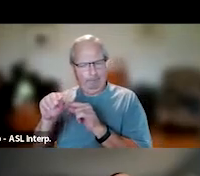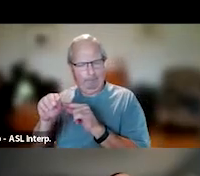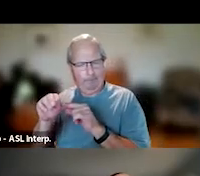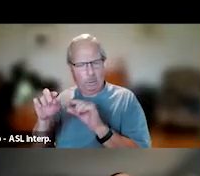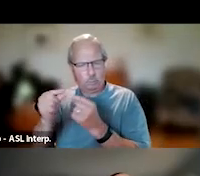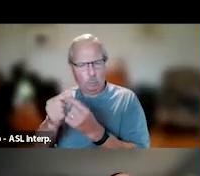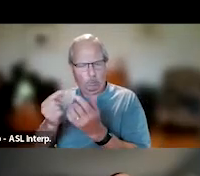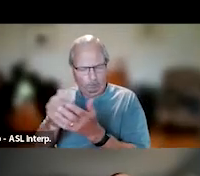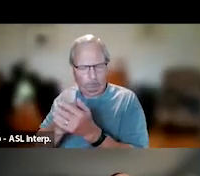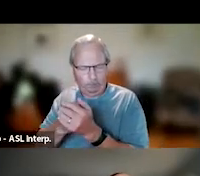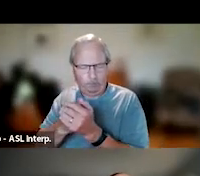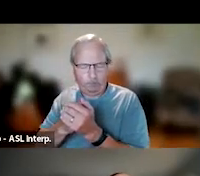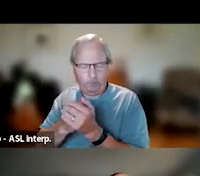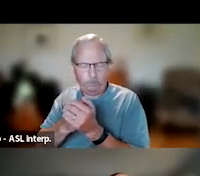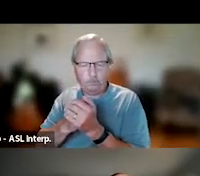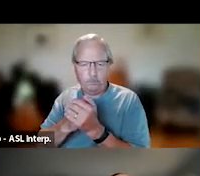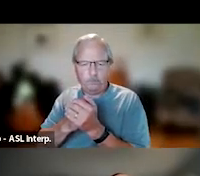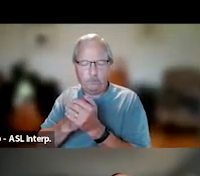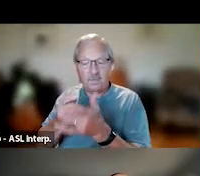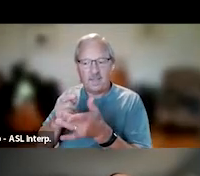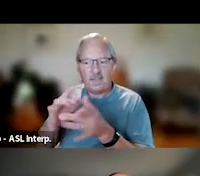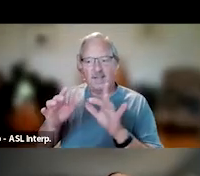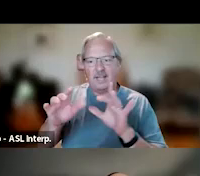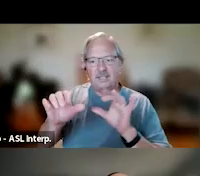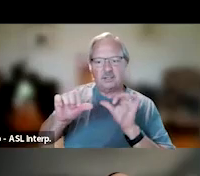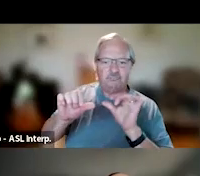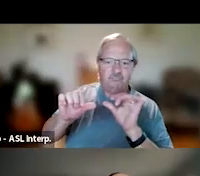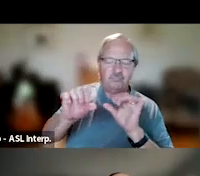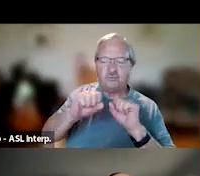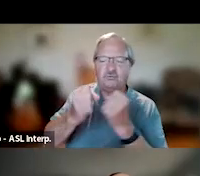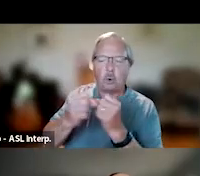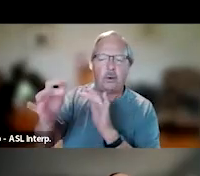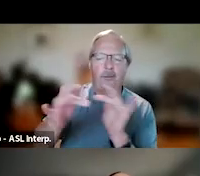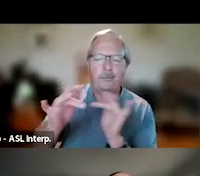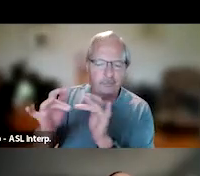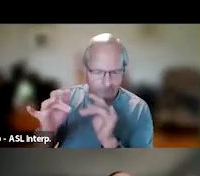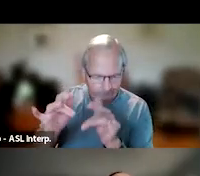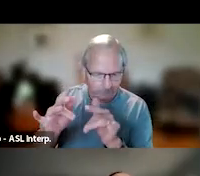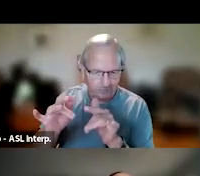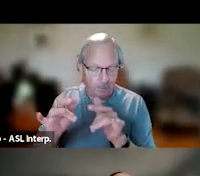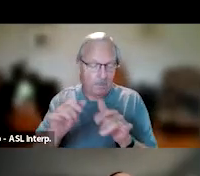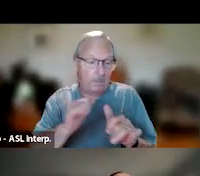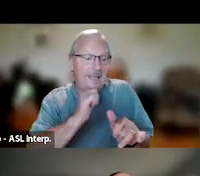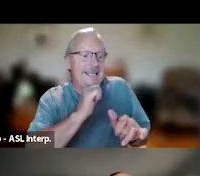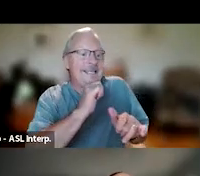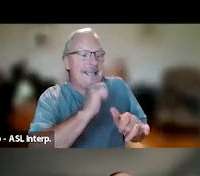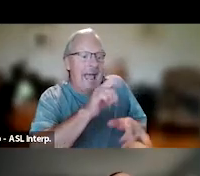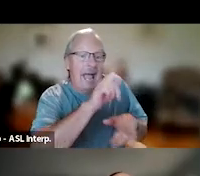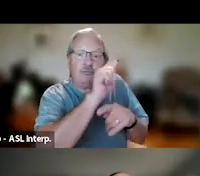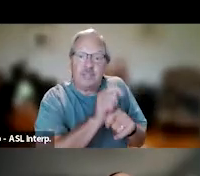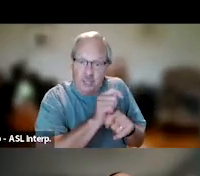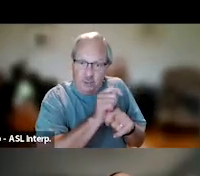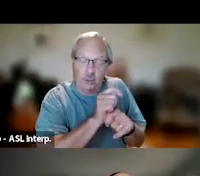and they have that kind of social networking piece in a maybe non-traditional social networking platform. It's really like task organization